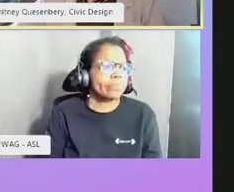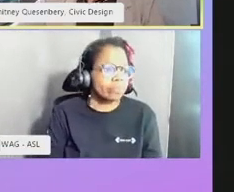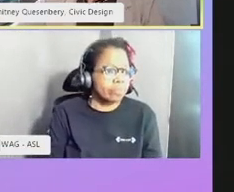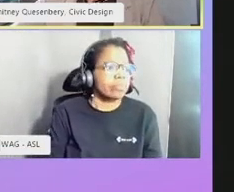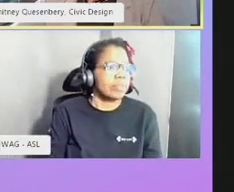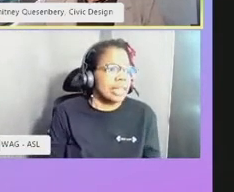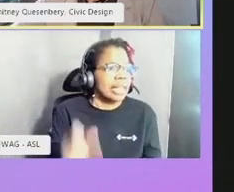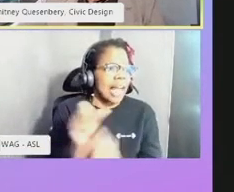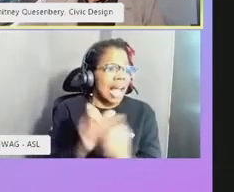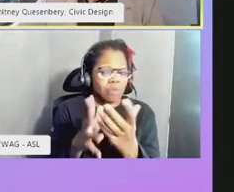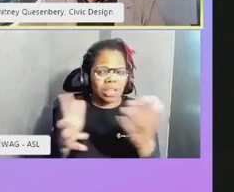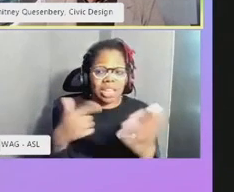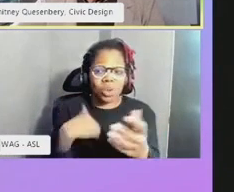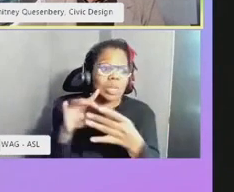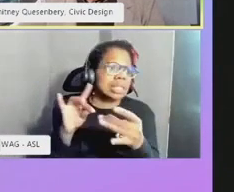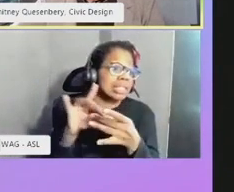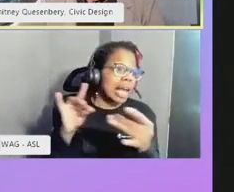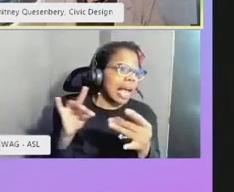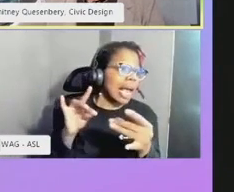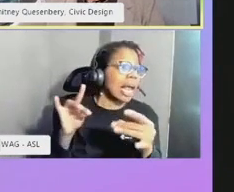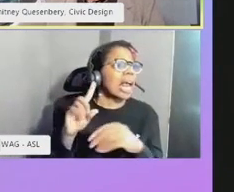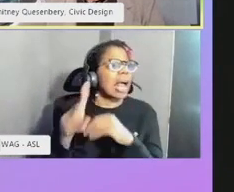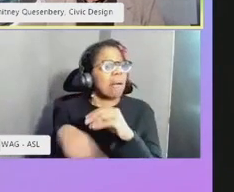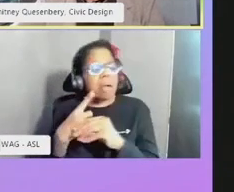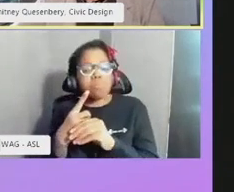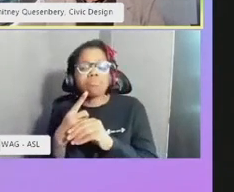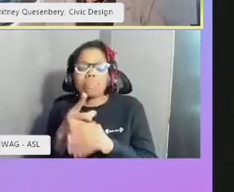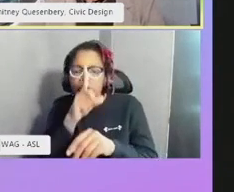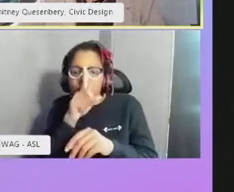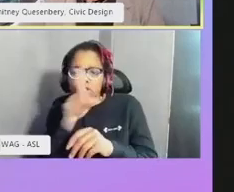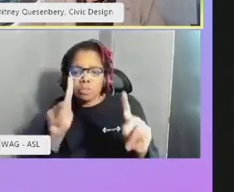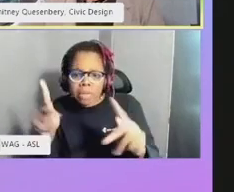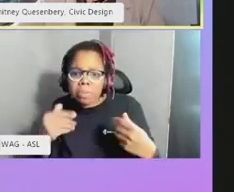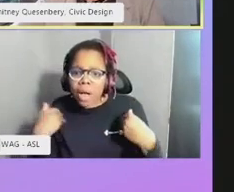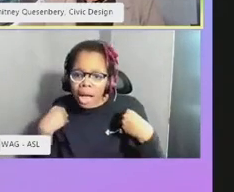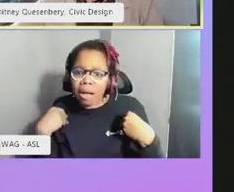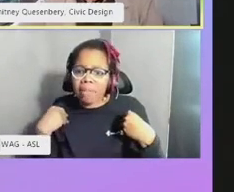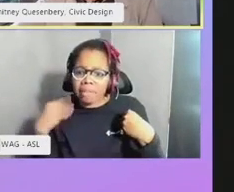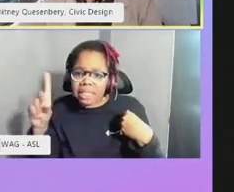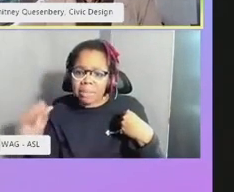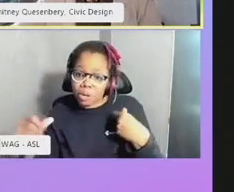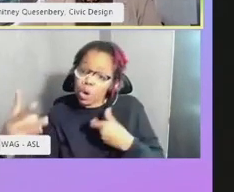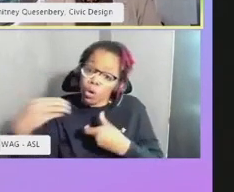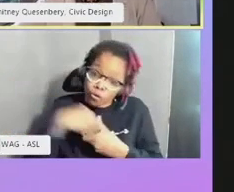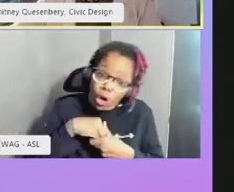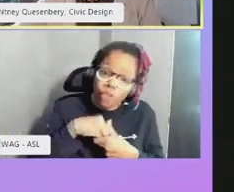in a wide variety of people and consulted with a wide variety of disability advocacy groups.